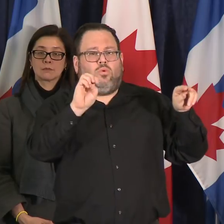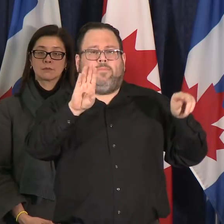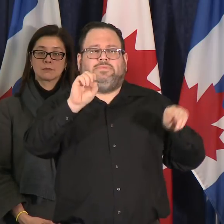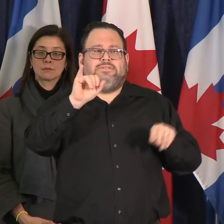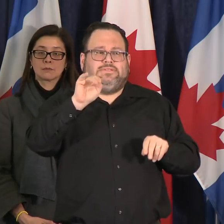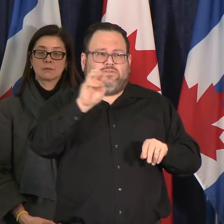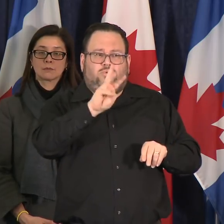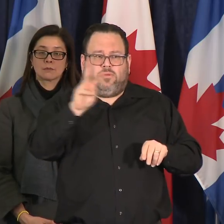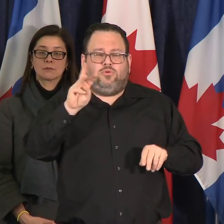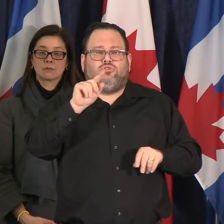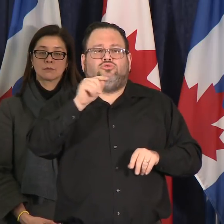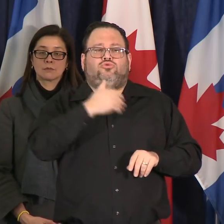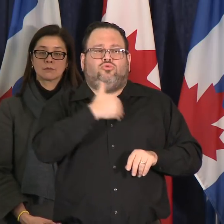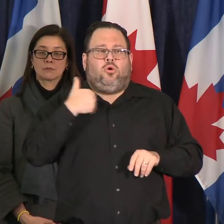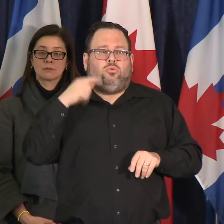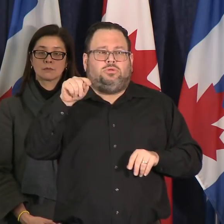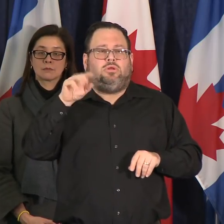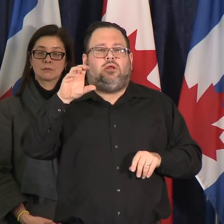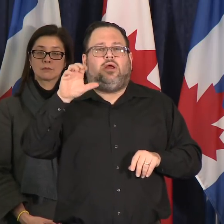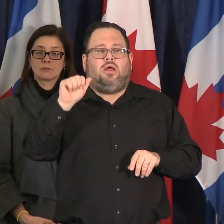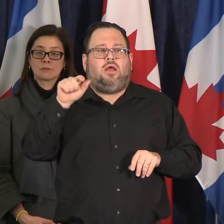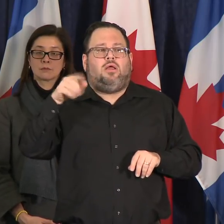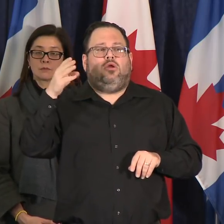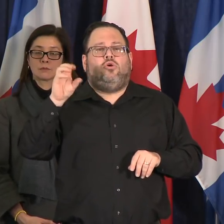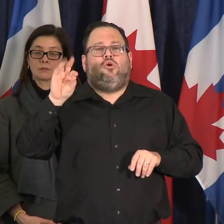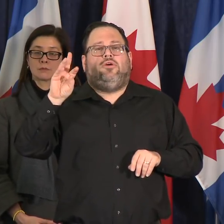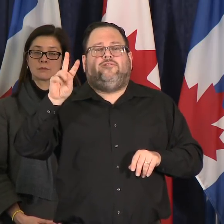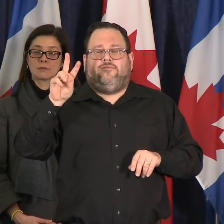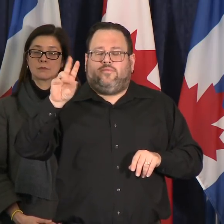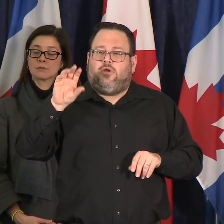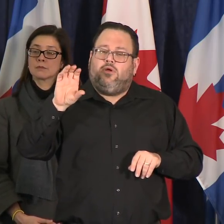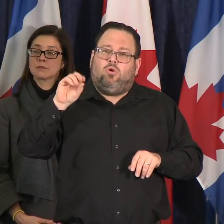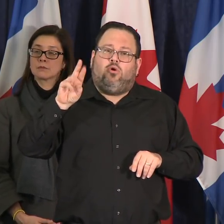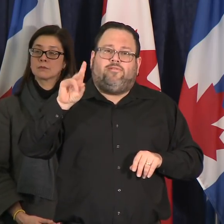the right source any anything that's coming at you unsolicited and certainly